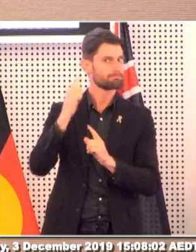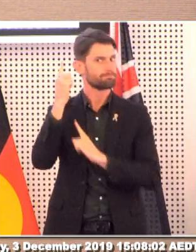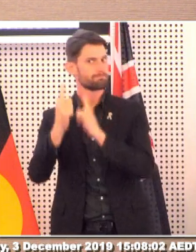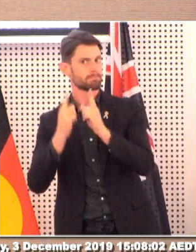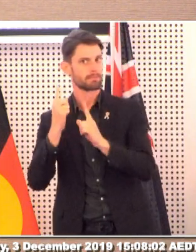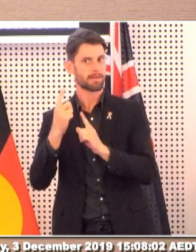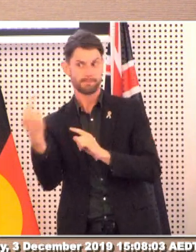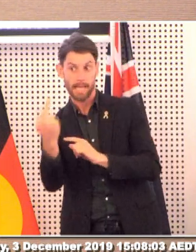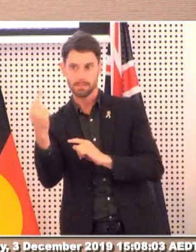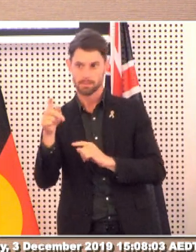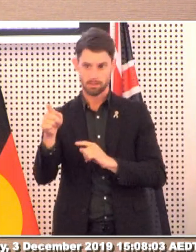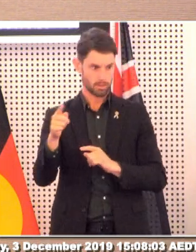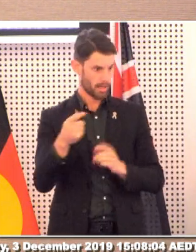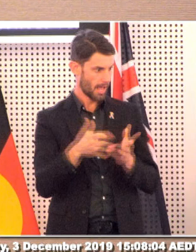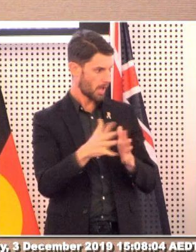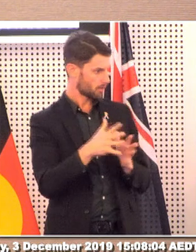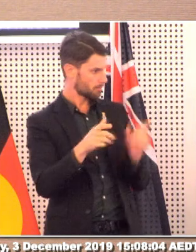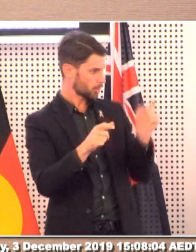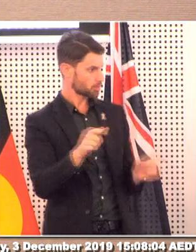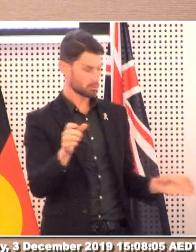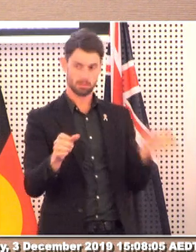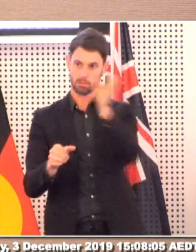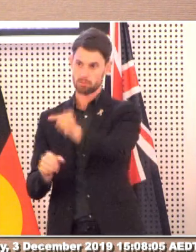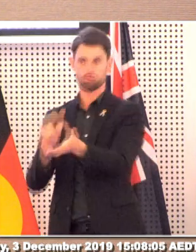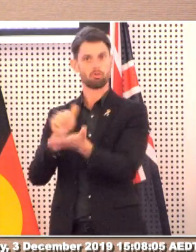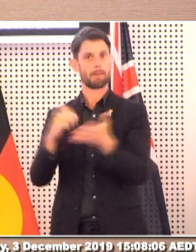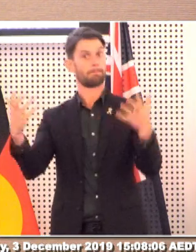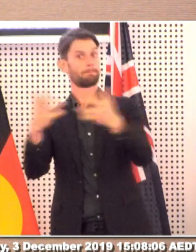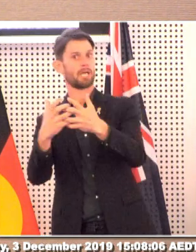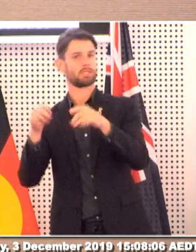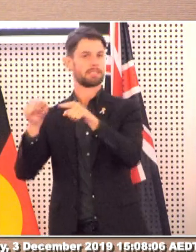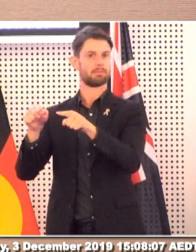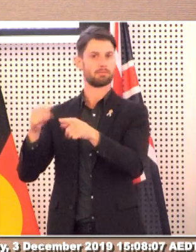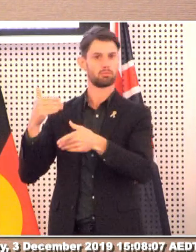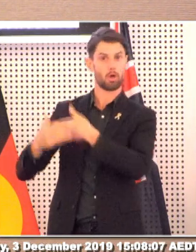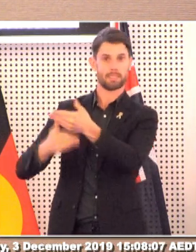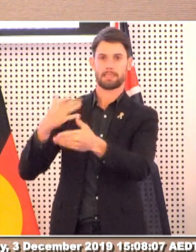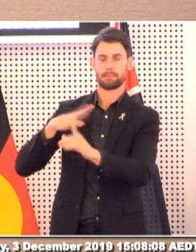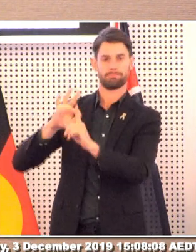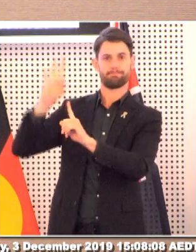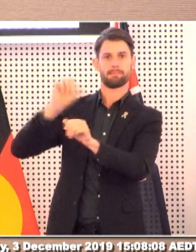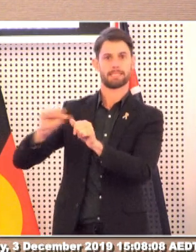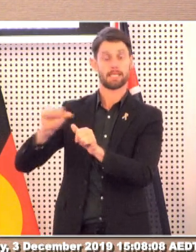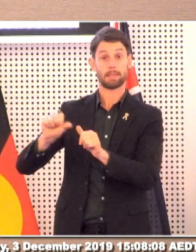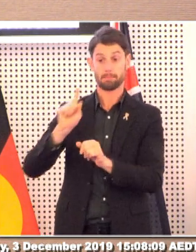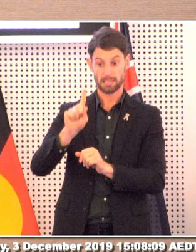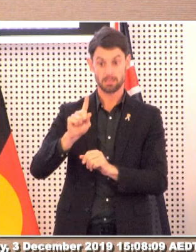But that requires greater accommodation options to be available and at the moment